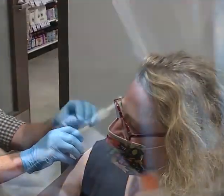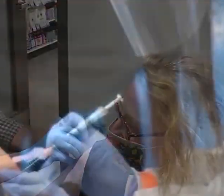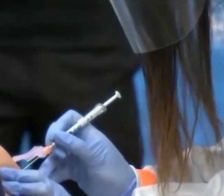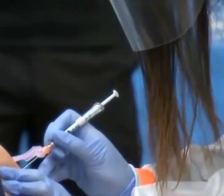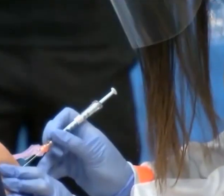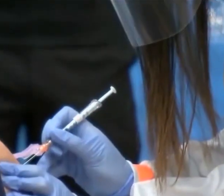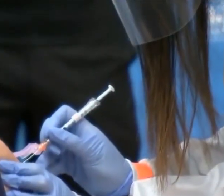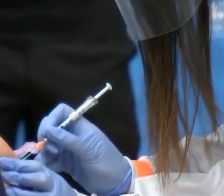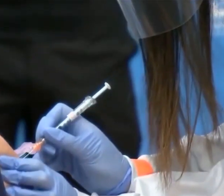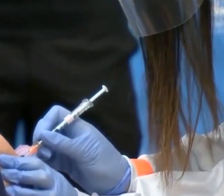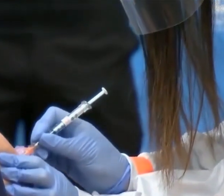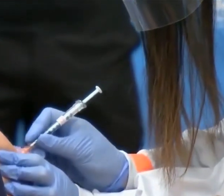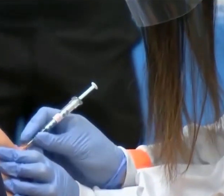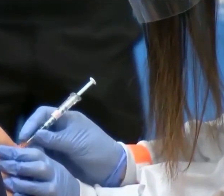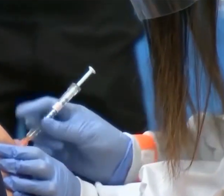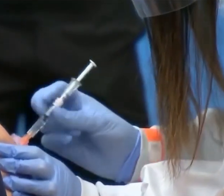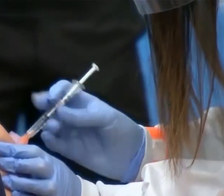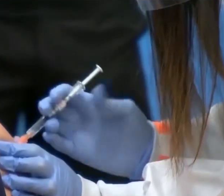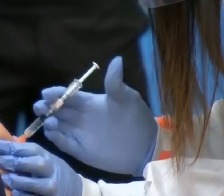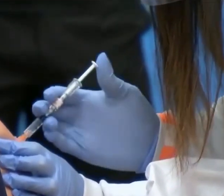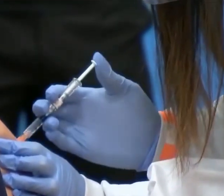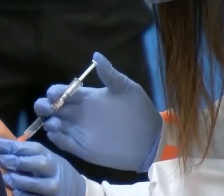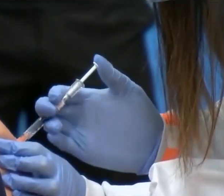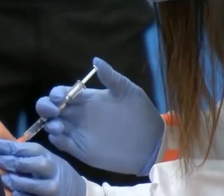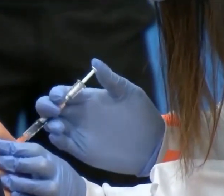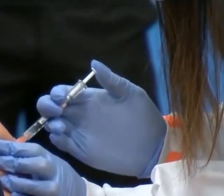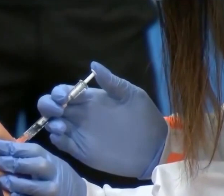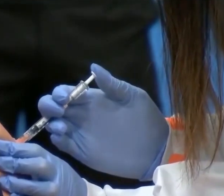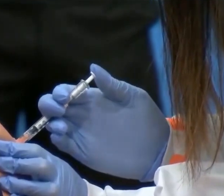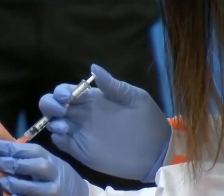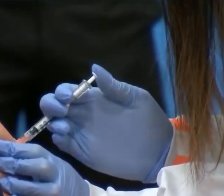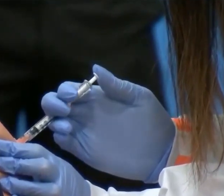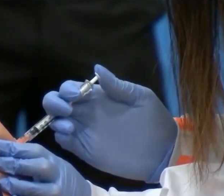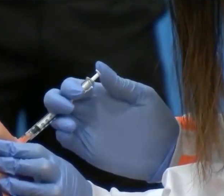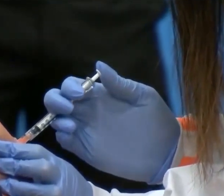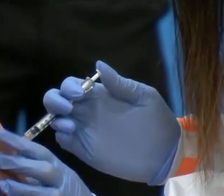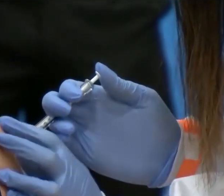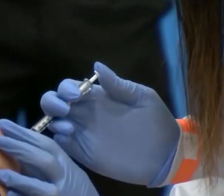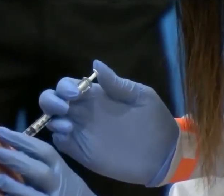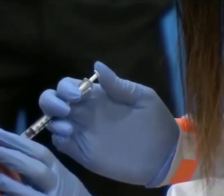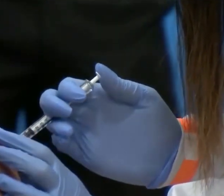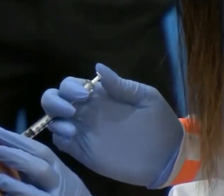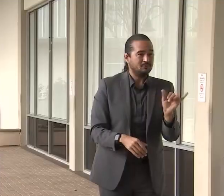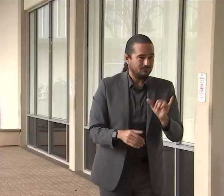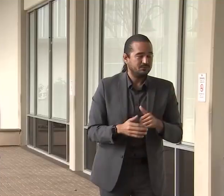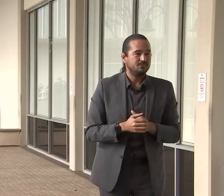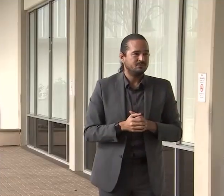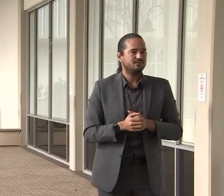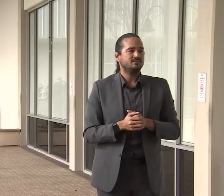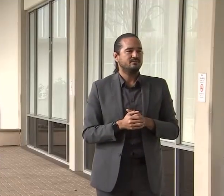Dr Sara Cody saying 83% of all county residents are vaccinated and over 90% of eligible persons